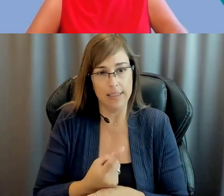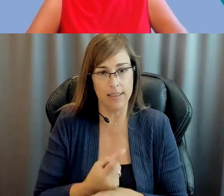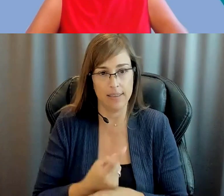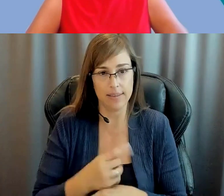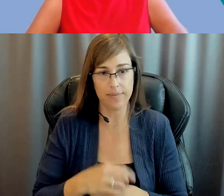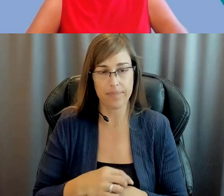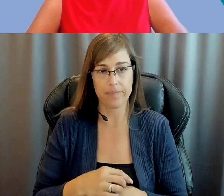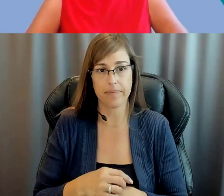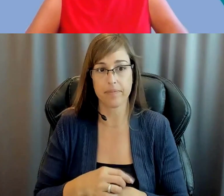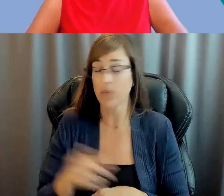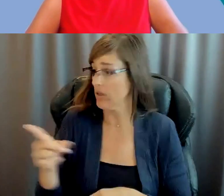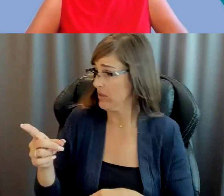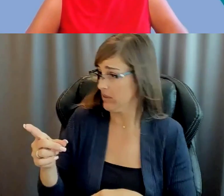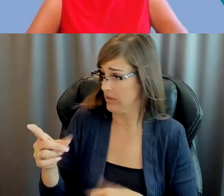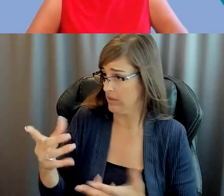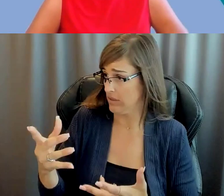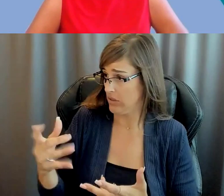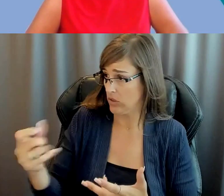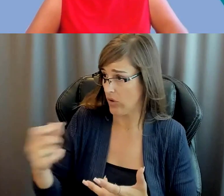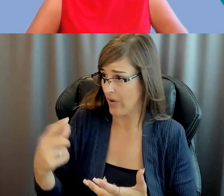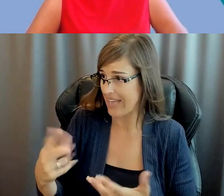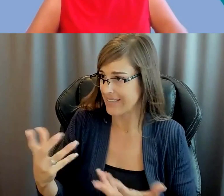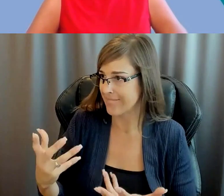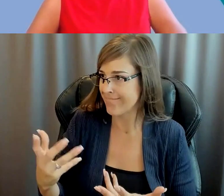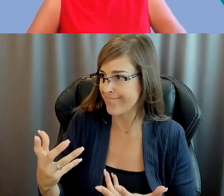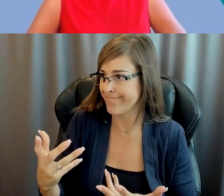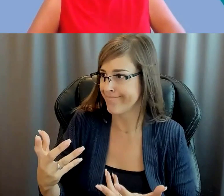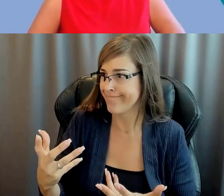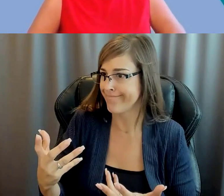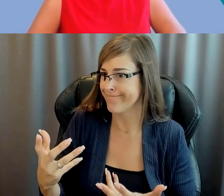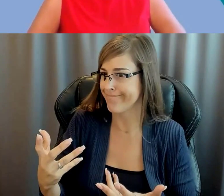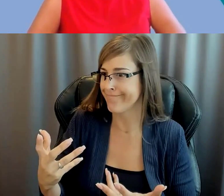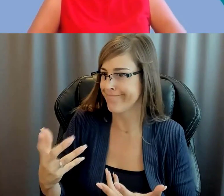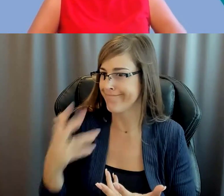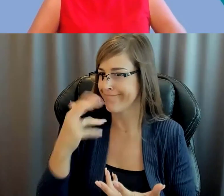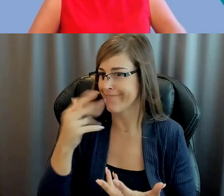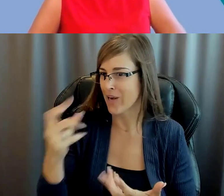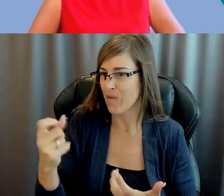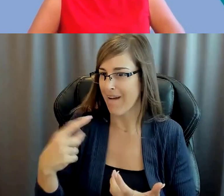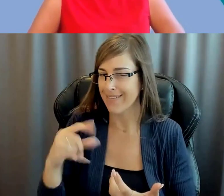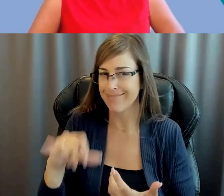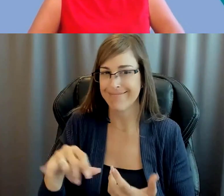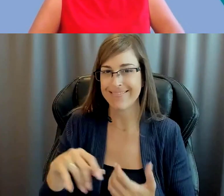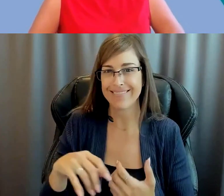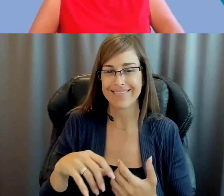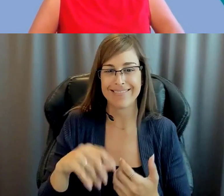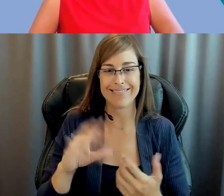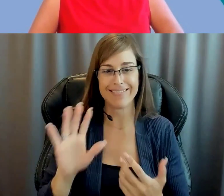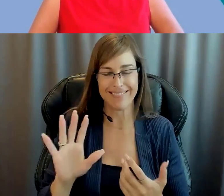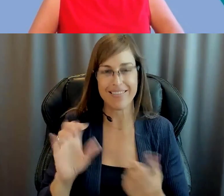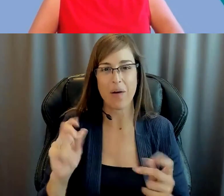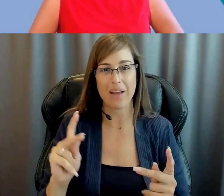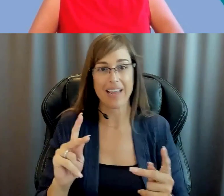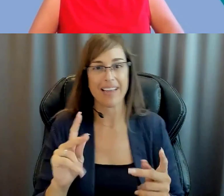Dr. Ranjini Ambalavanar: Who are you asking that from? I'm going to pass it to .. Dr. Patricia Valdez: That's the question there. But I mean, I can say ..